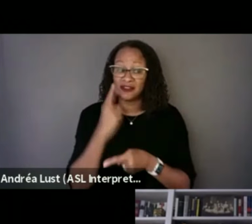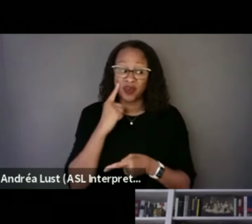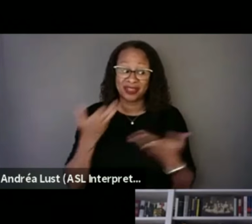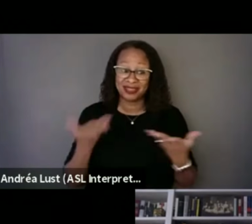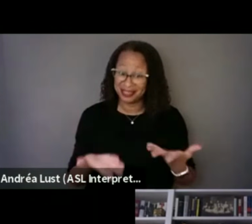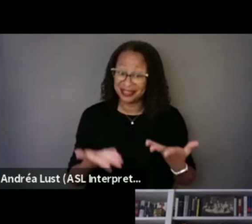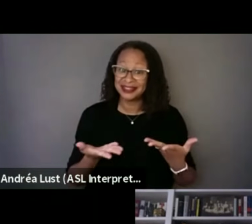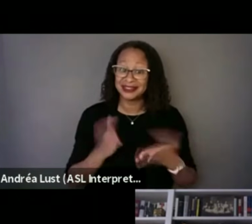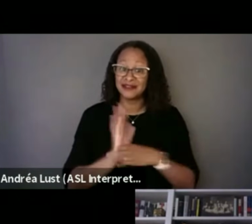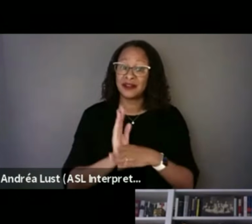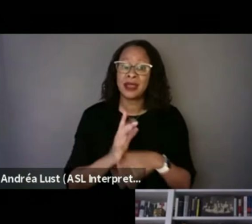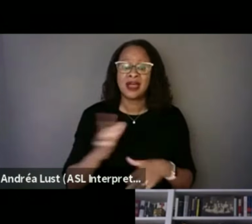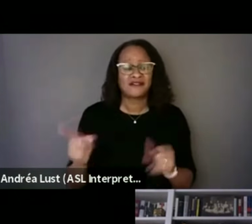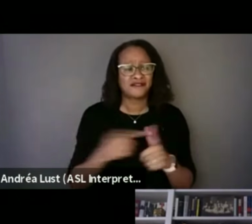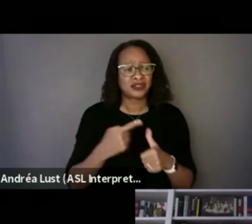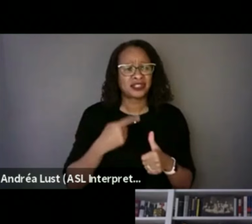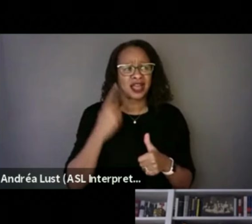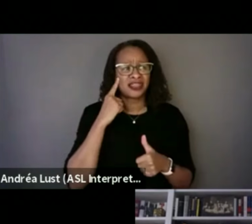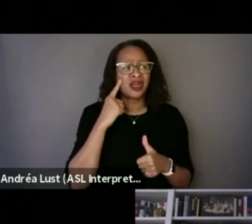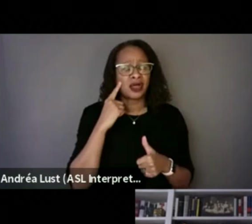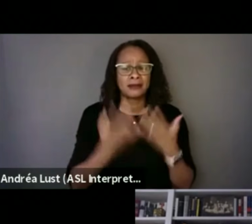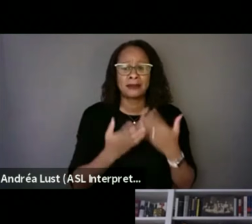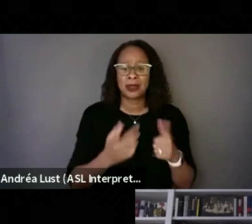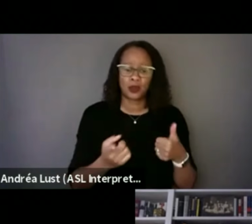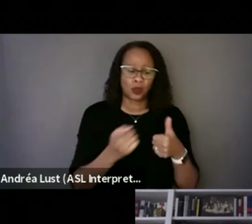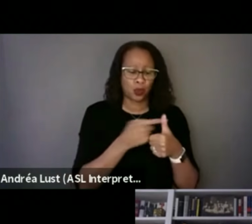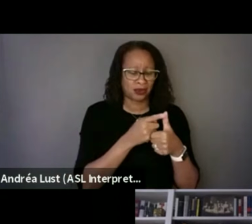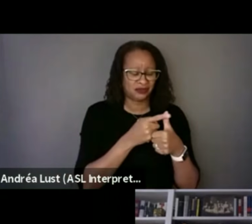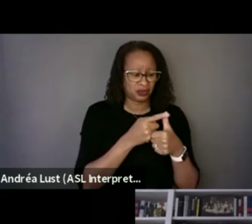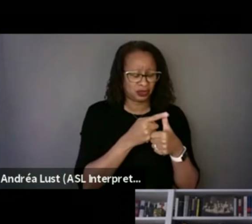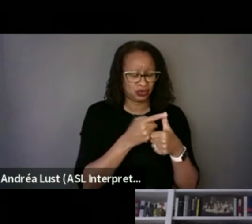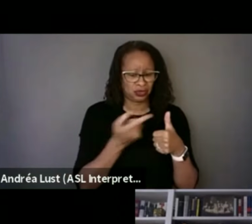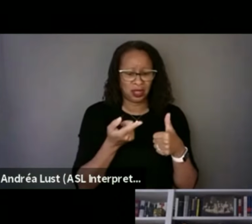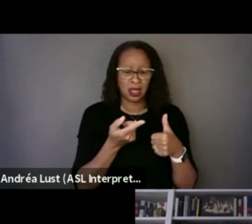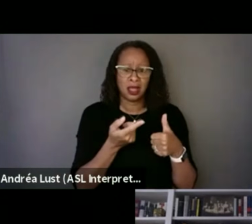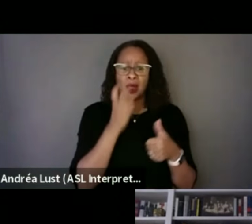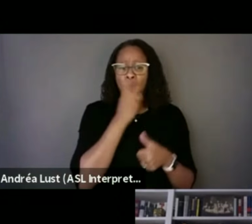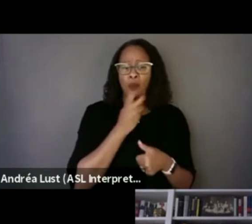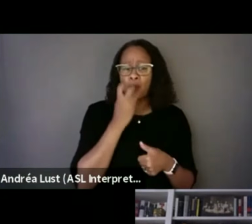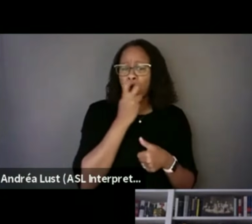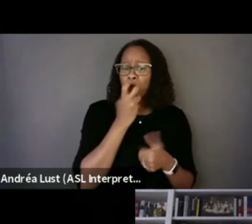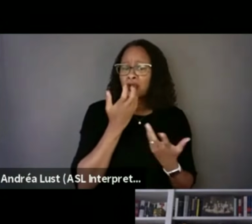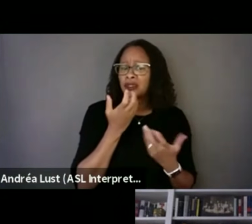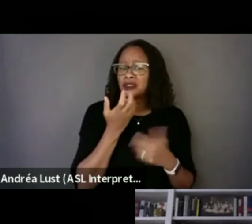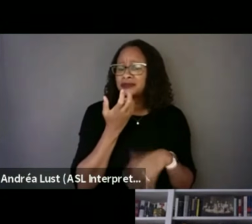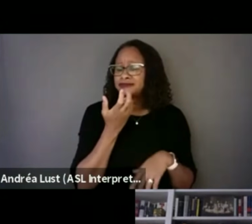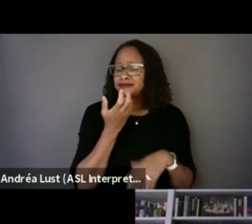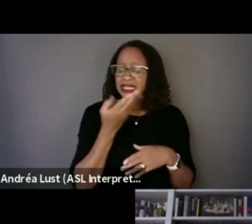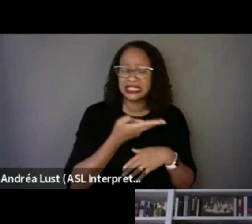And so at first I thought, well, maybe one will be, you know, just a oral history and one will be archival in one way.